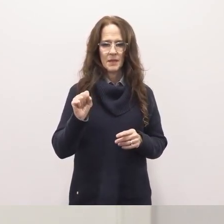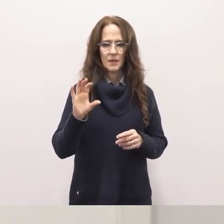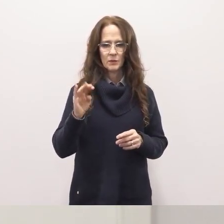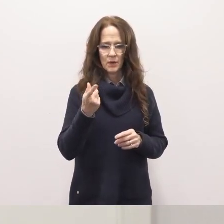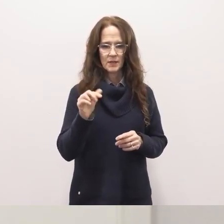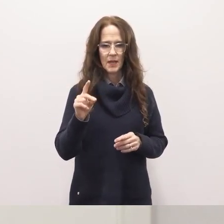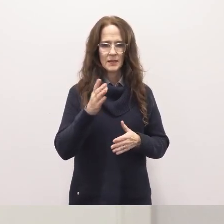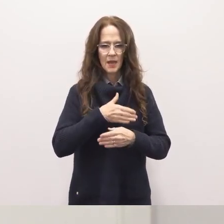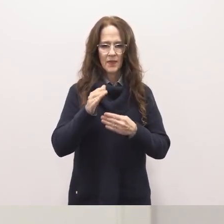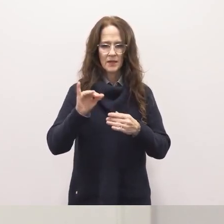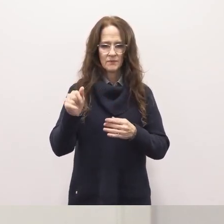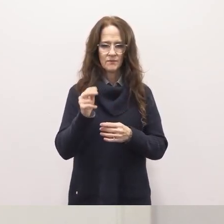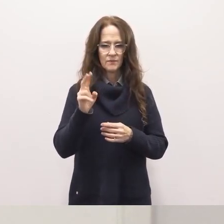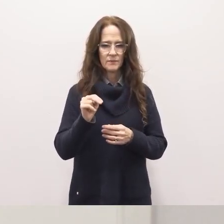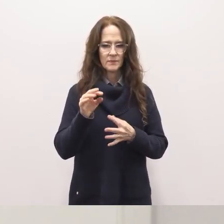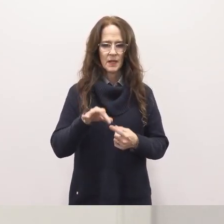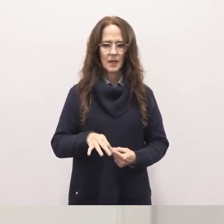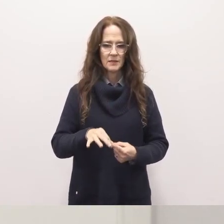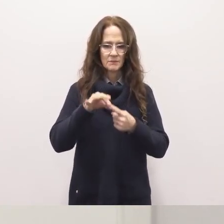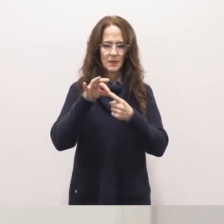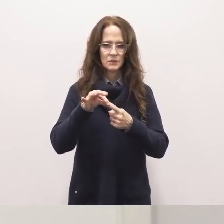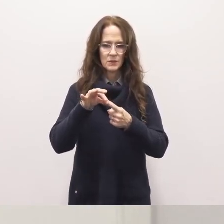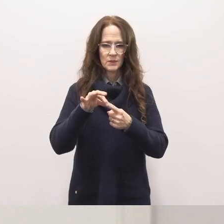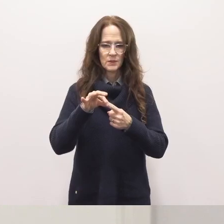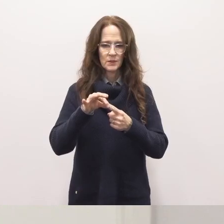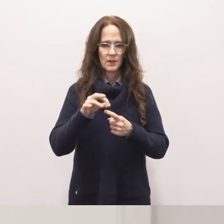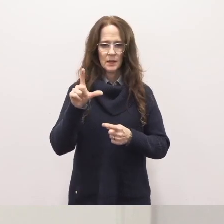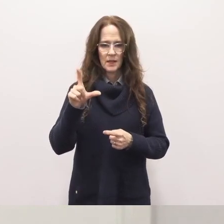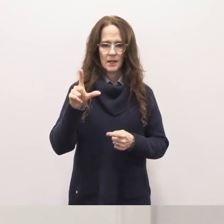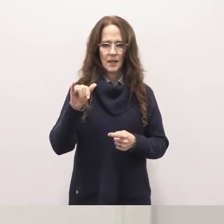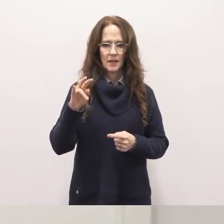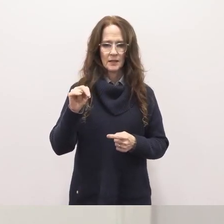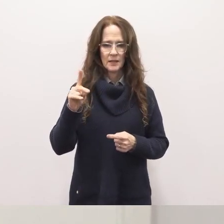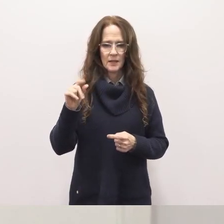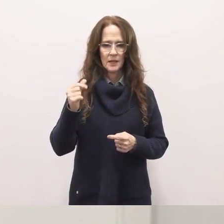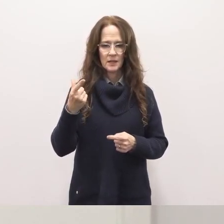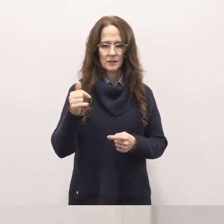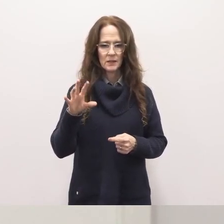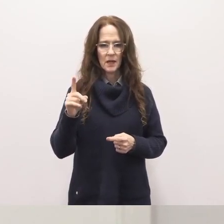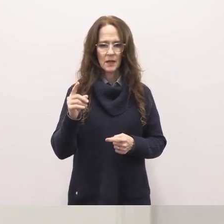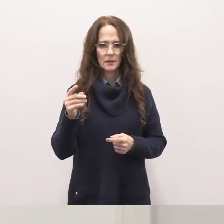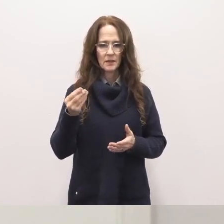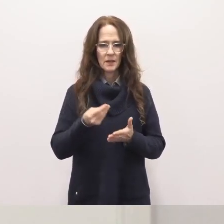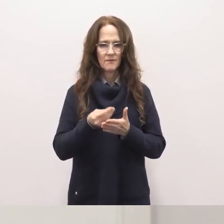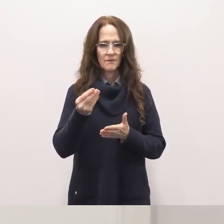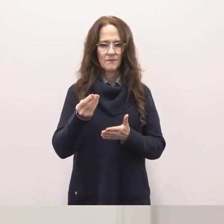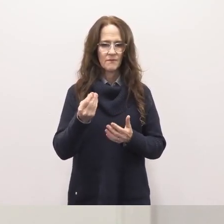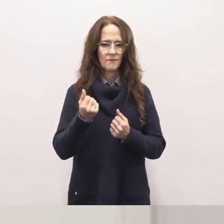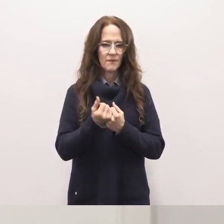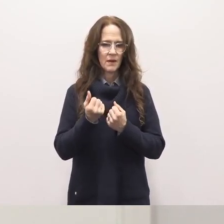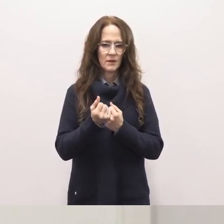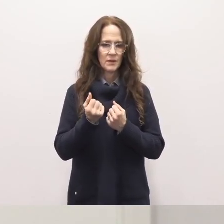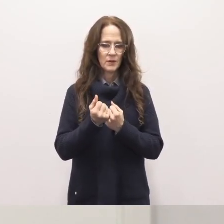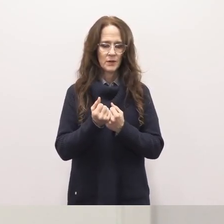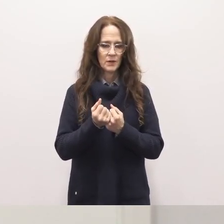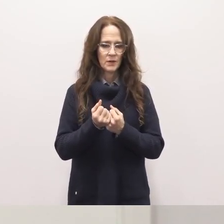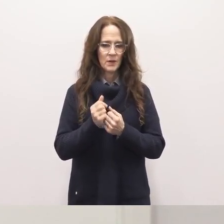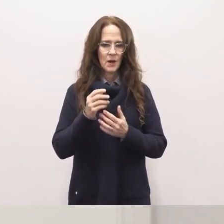of January, but a special shout out to Linda Gunn, who is now a funder of Concerts for Young People supporting our students and the fourth